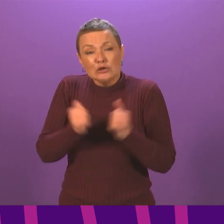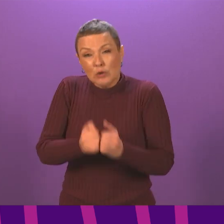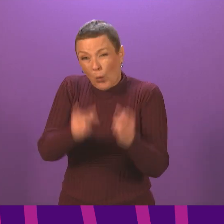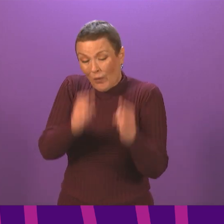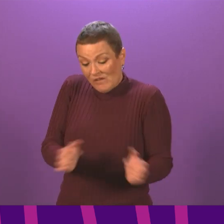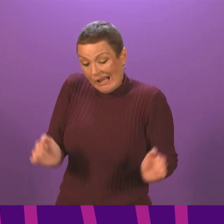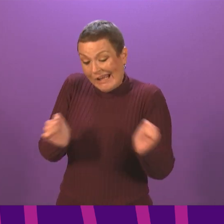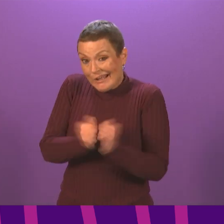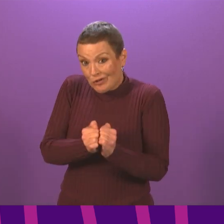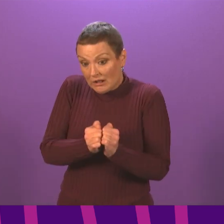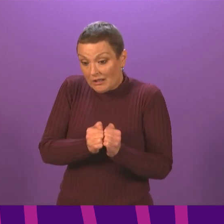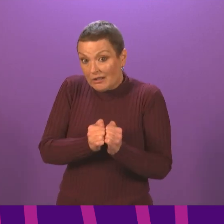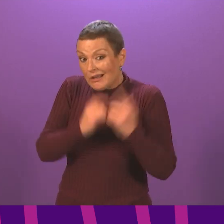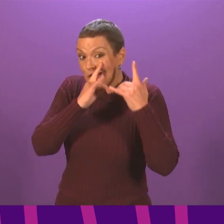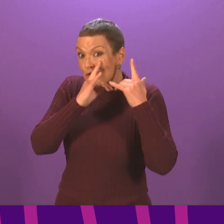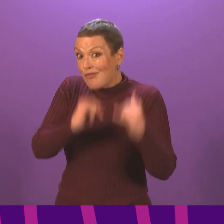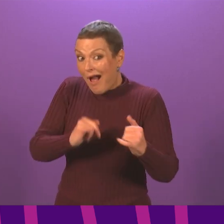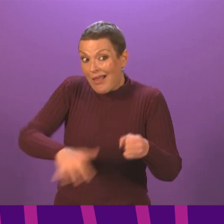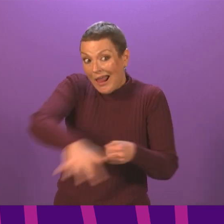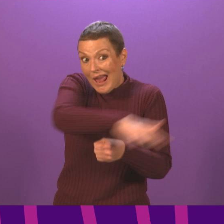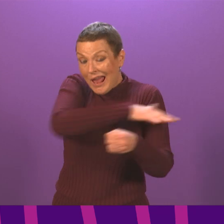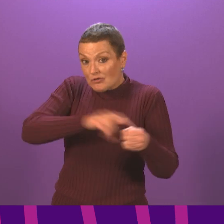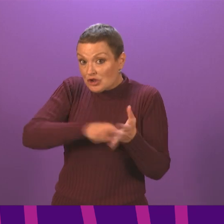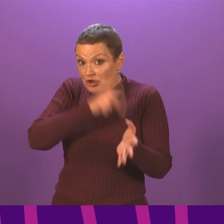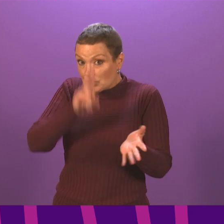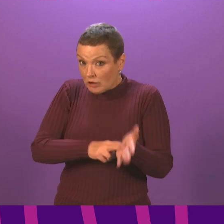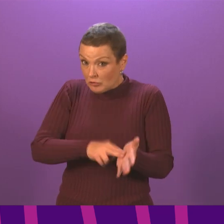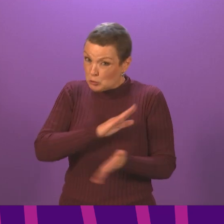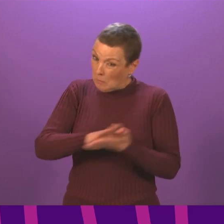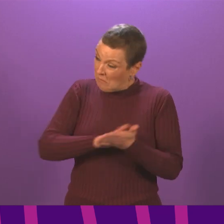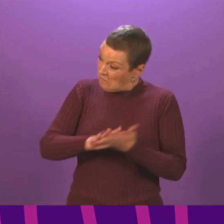I would be grateful if the cabinet secretary could tell us whether we will have to wait